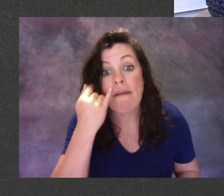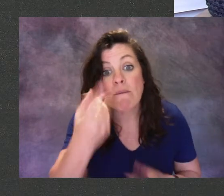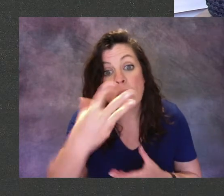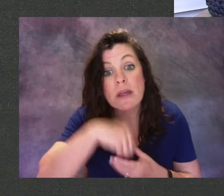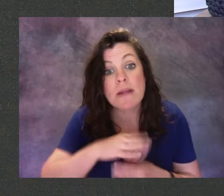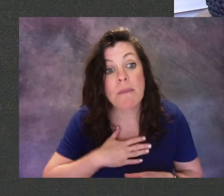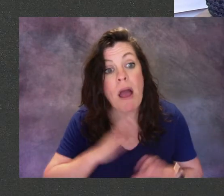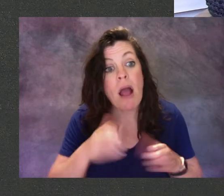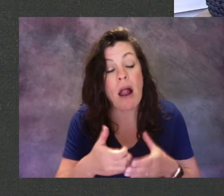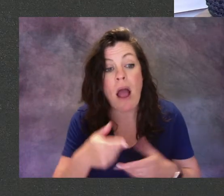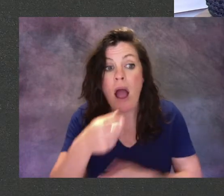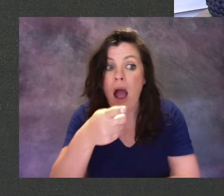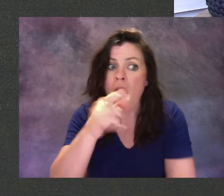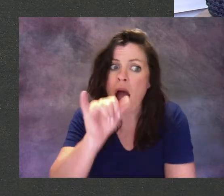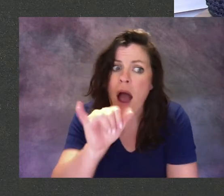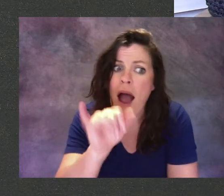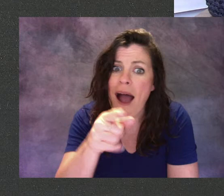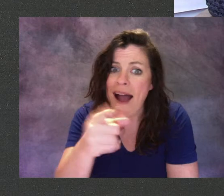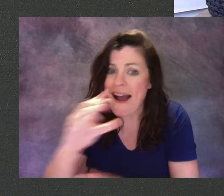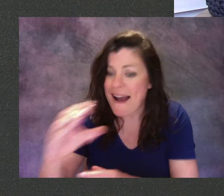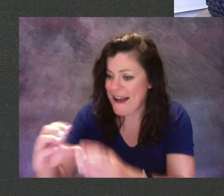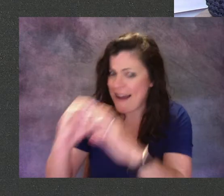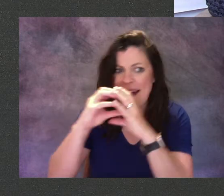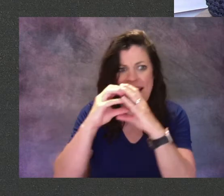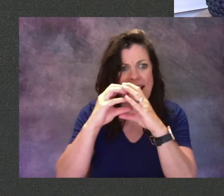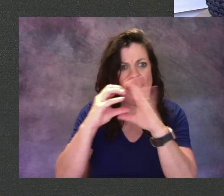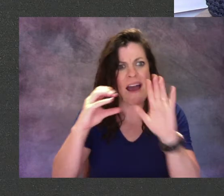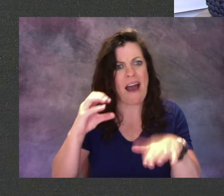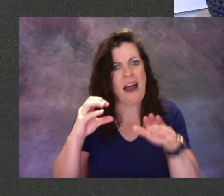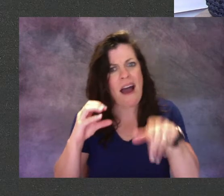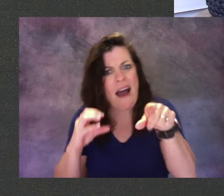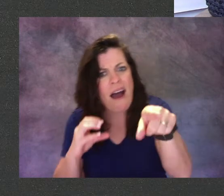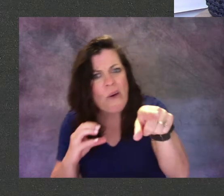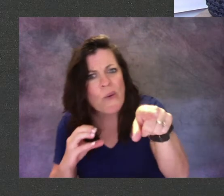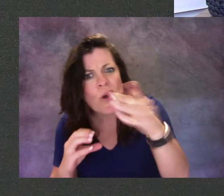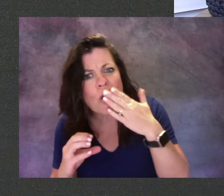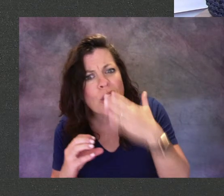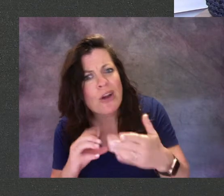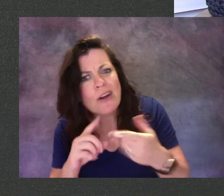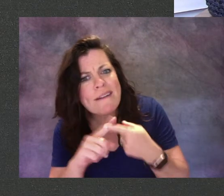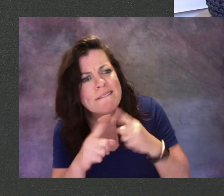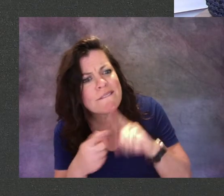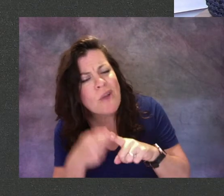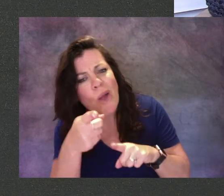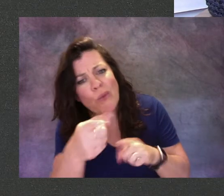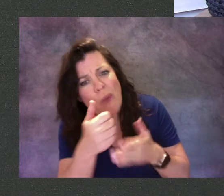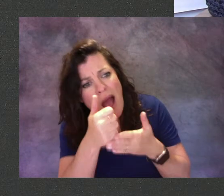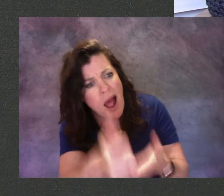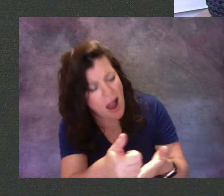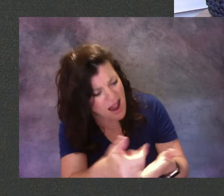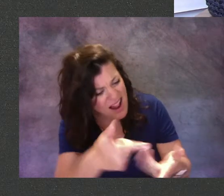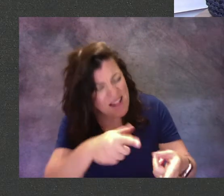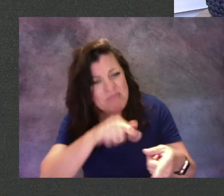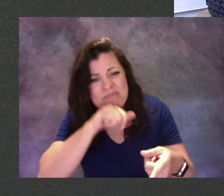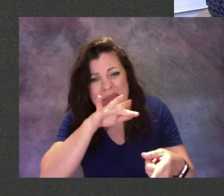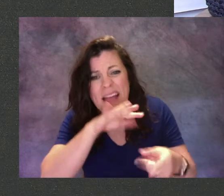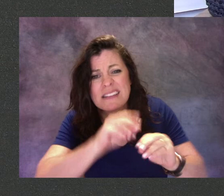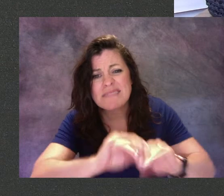because you were just such a good friend and helped your friend pick up their mess." Okay?